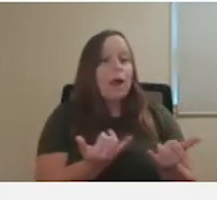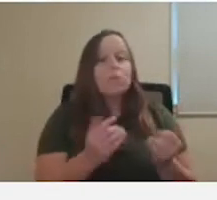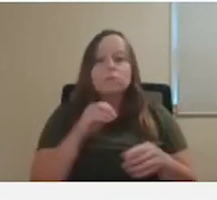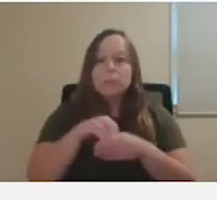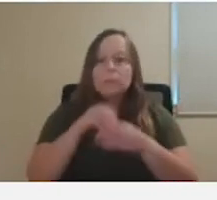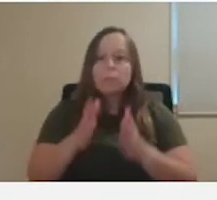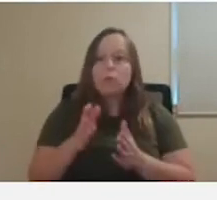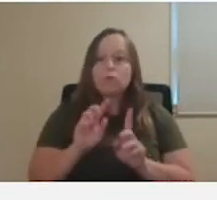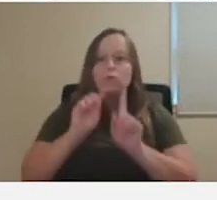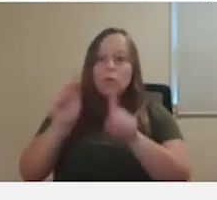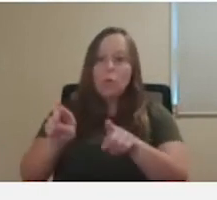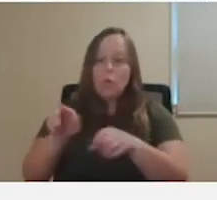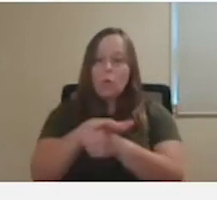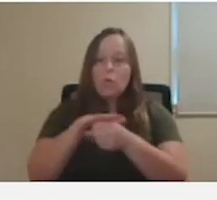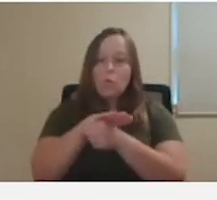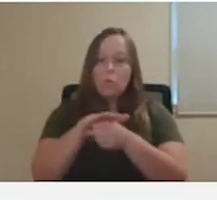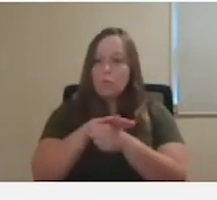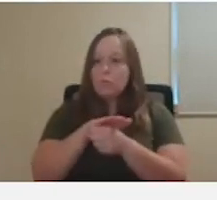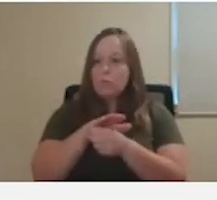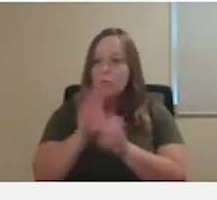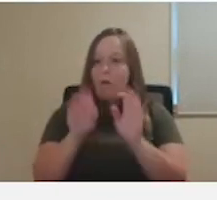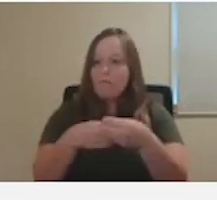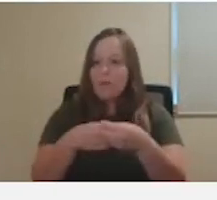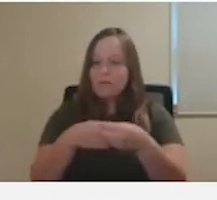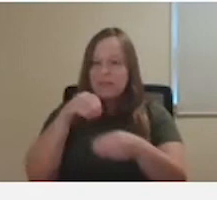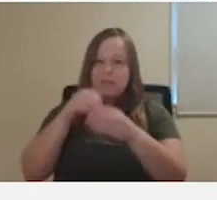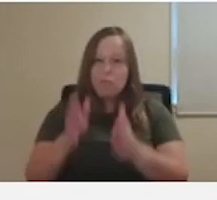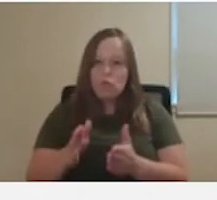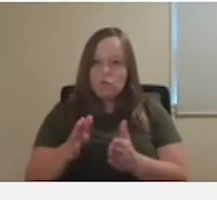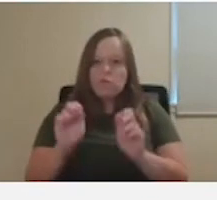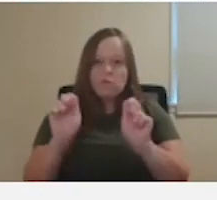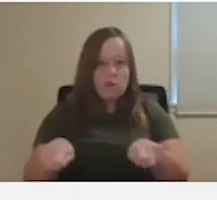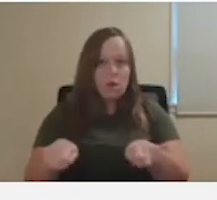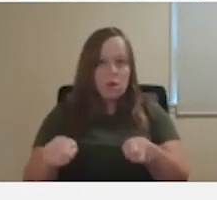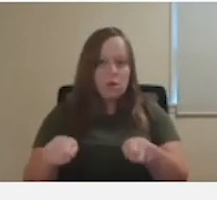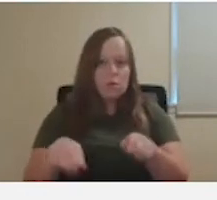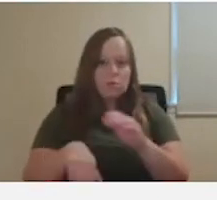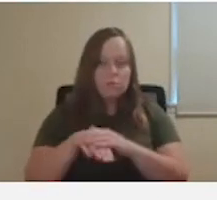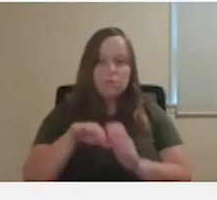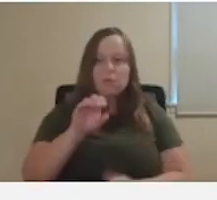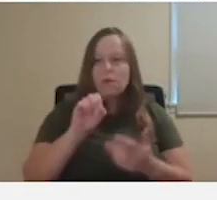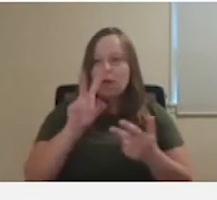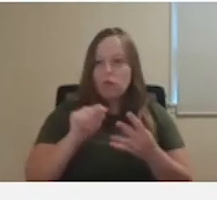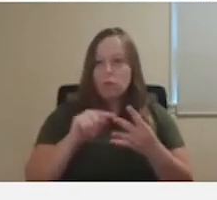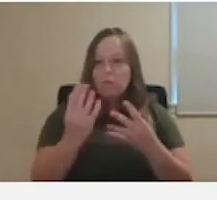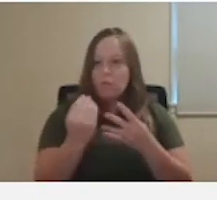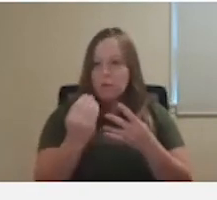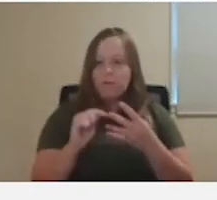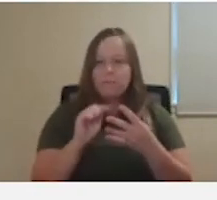You can still go to your County Board of Elections Office and register in person up until October 14.